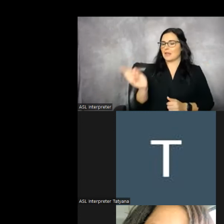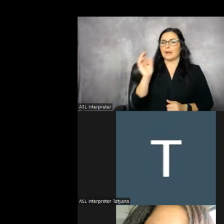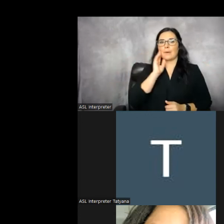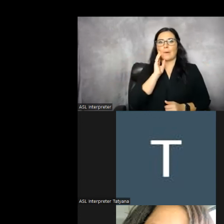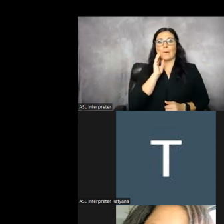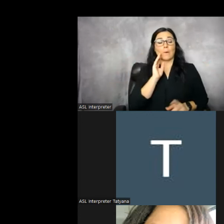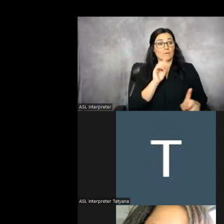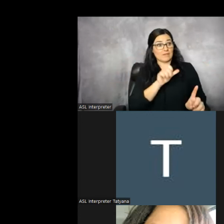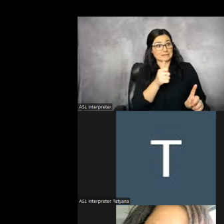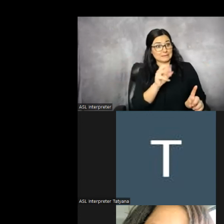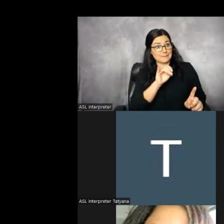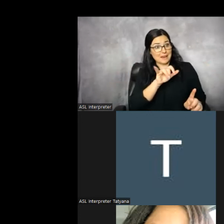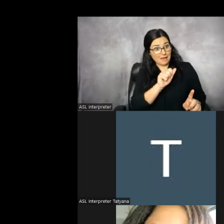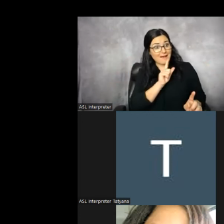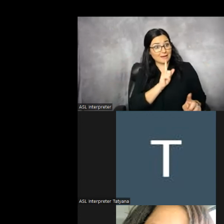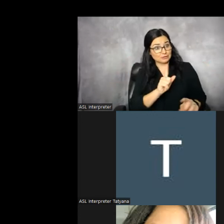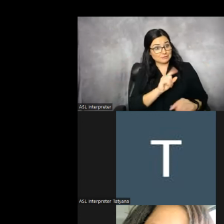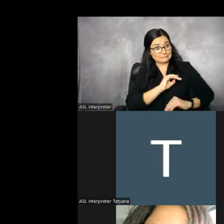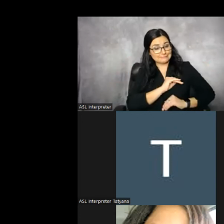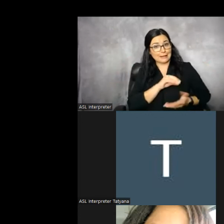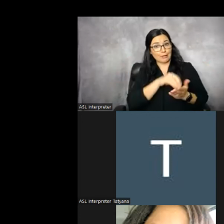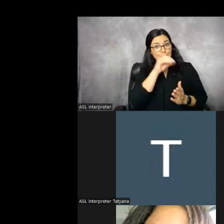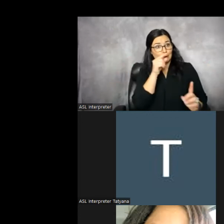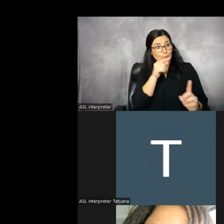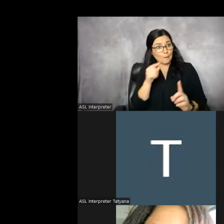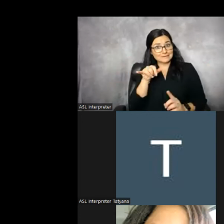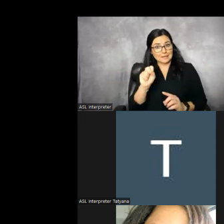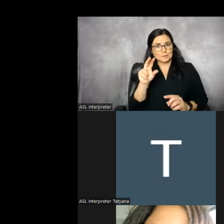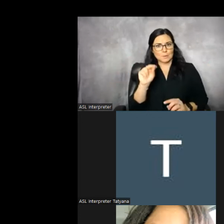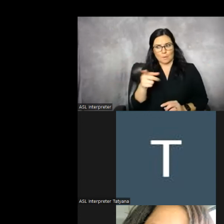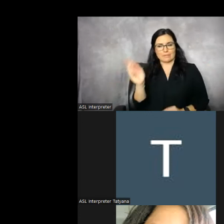of access doesn't meet that same learning outcome or objective, or not.